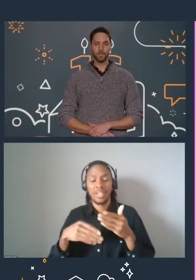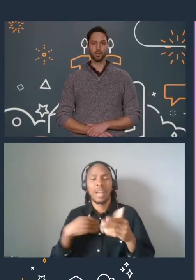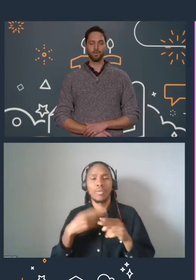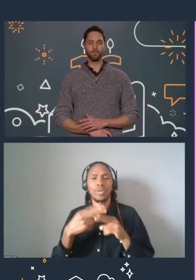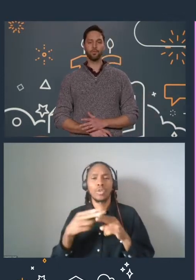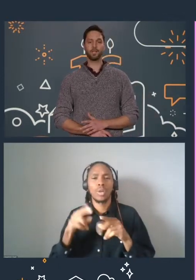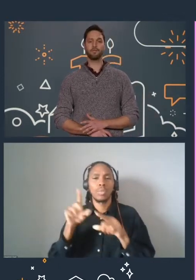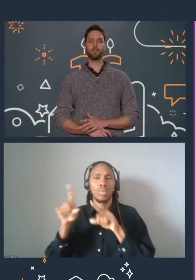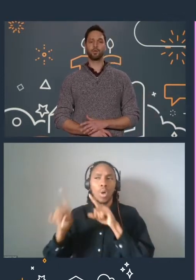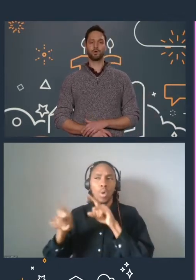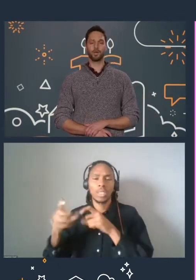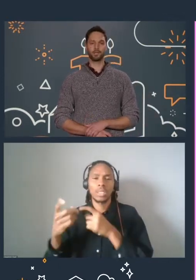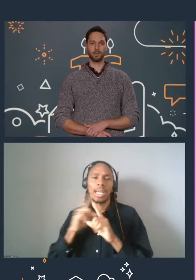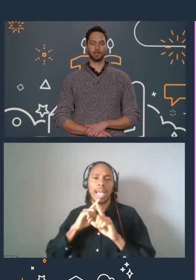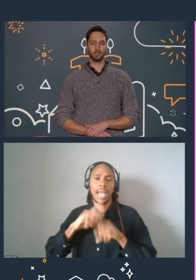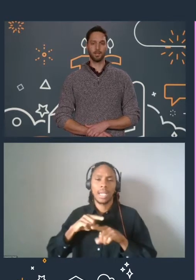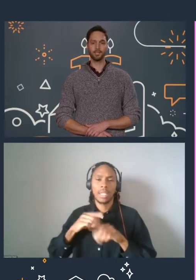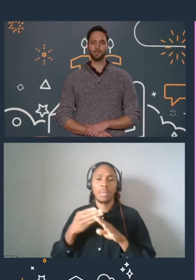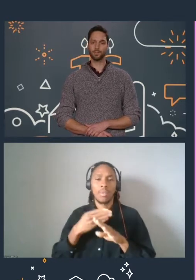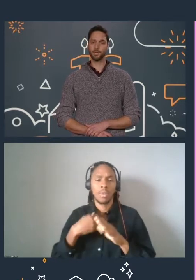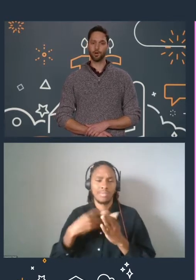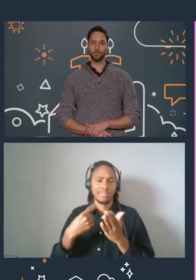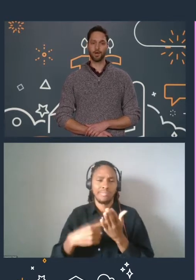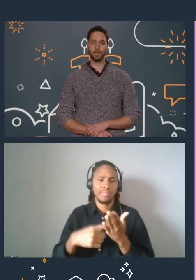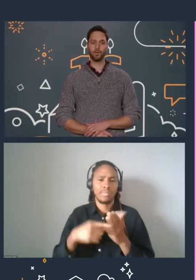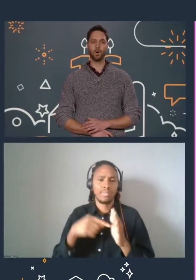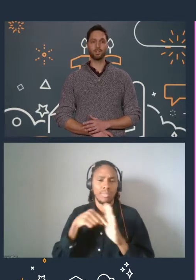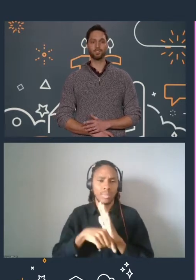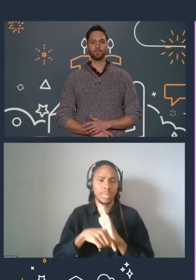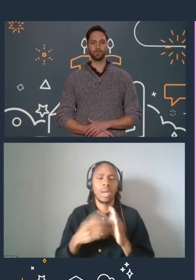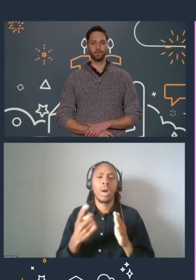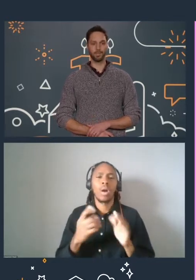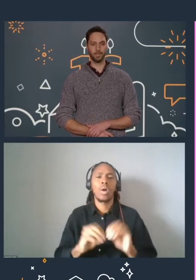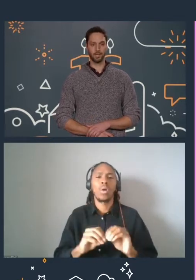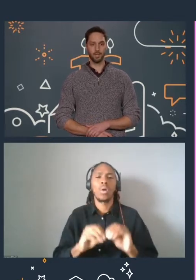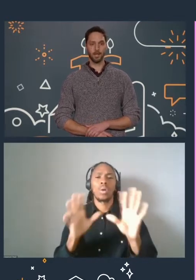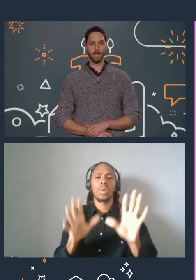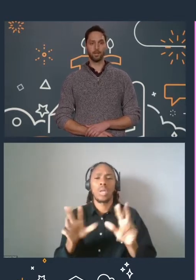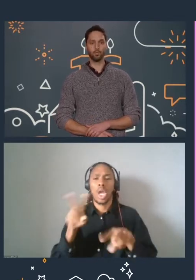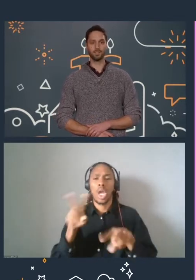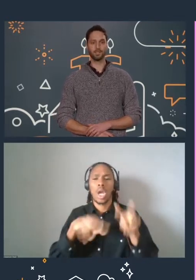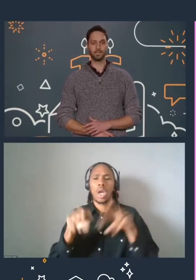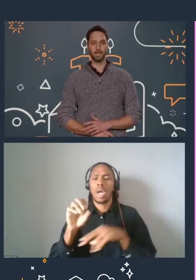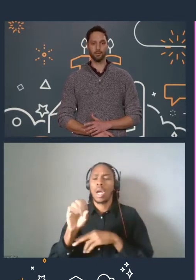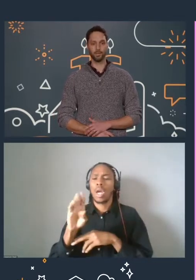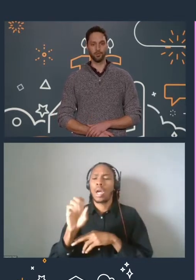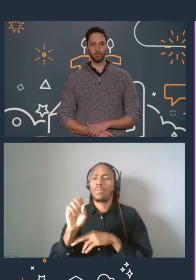So before we dive into our content, let's first clarify, what is observability, and what does it help me do?